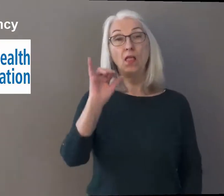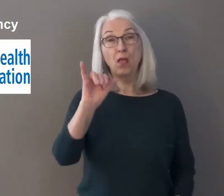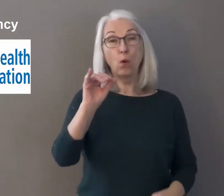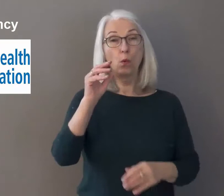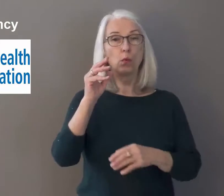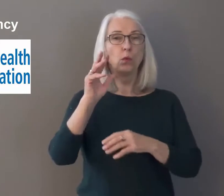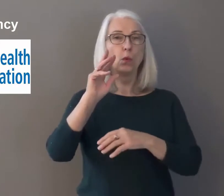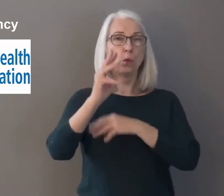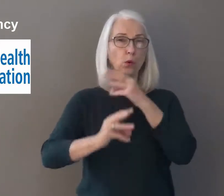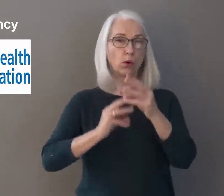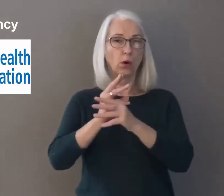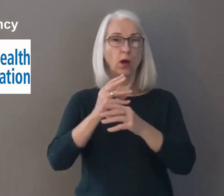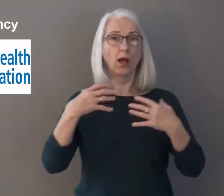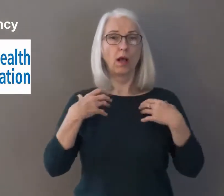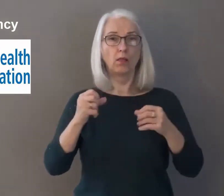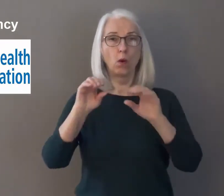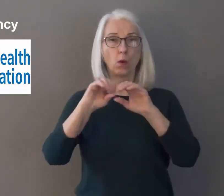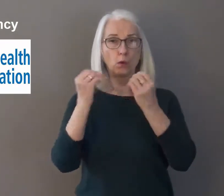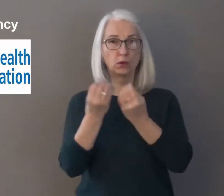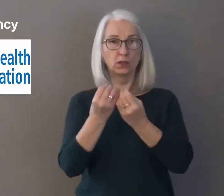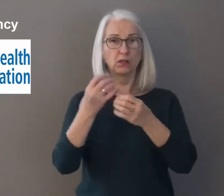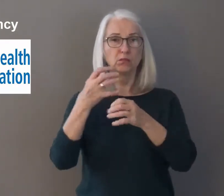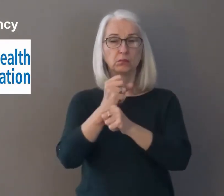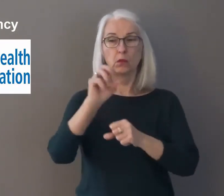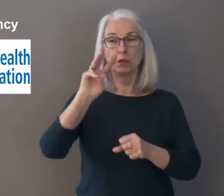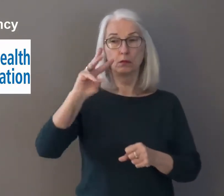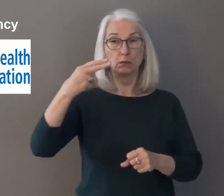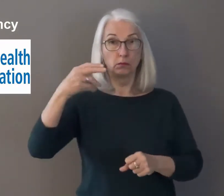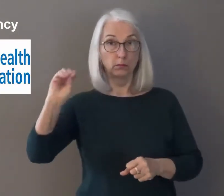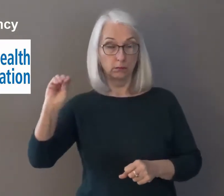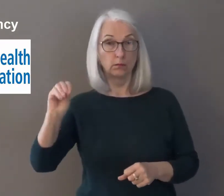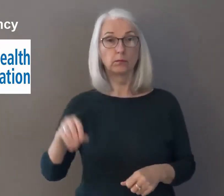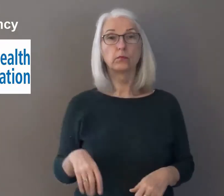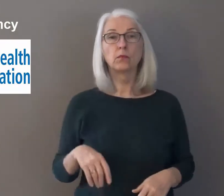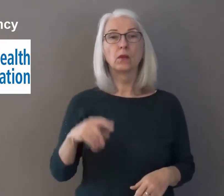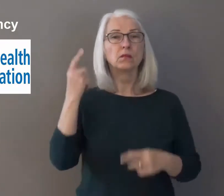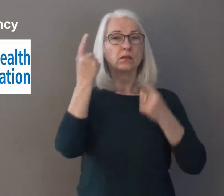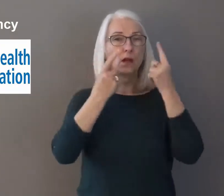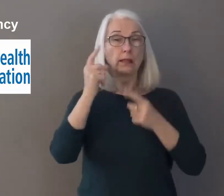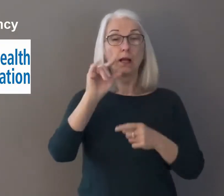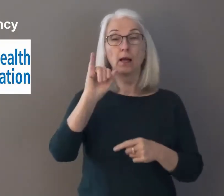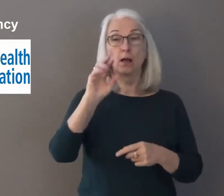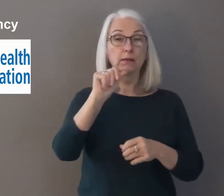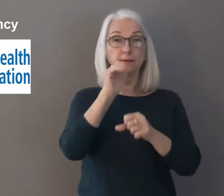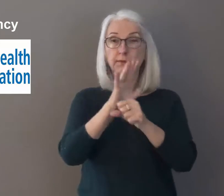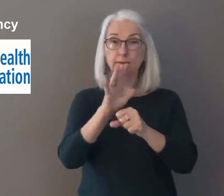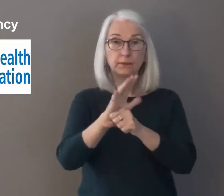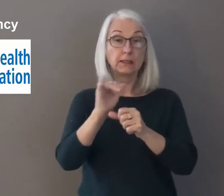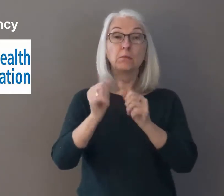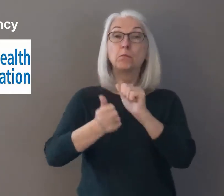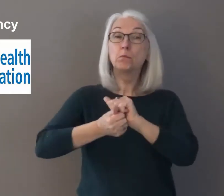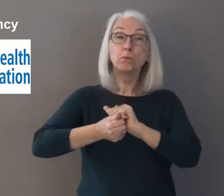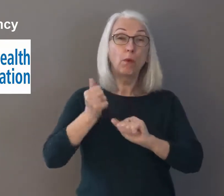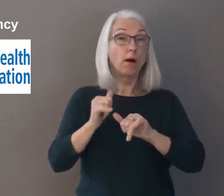The World Health Organization (WHO) considers iron deficiency is the most